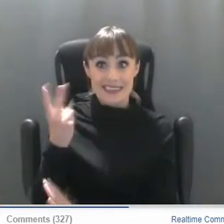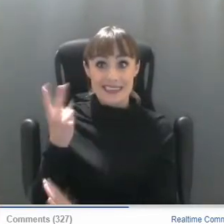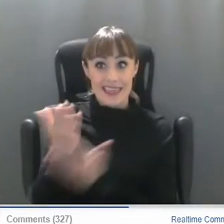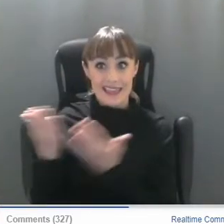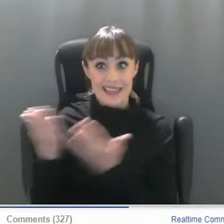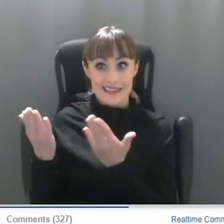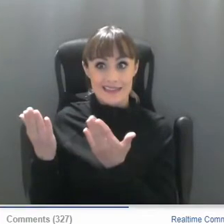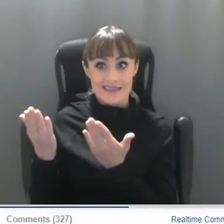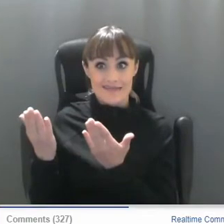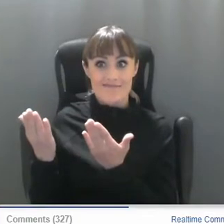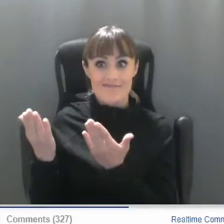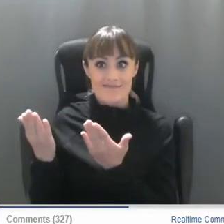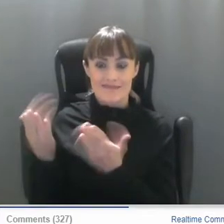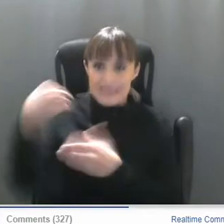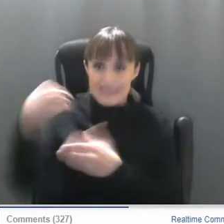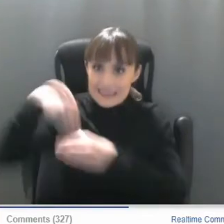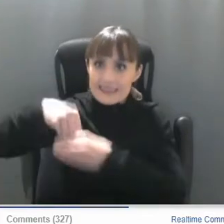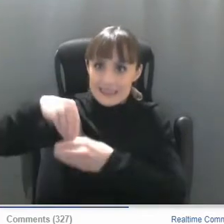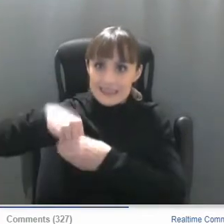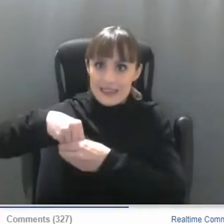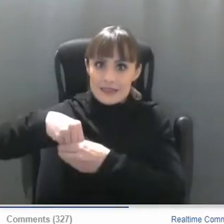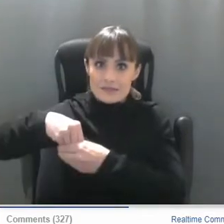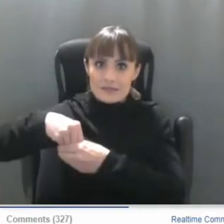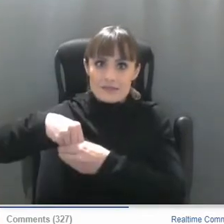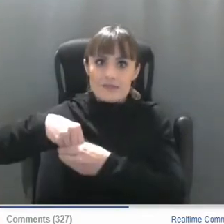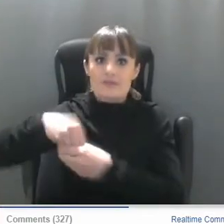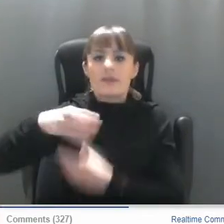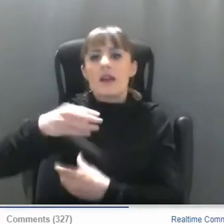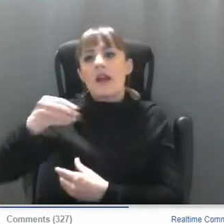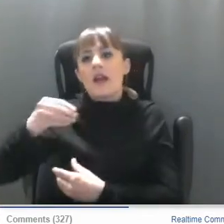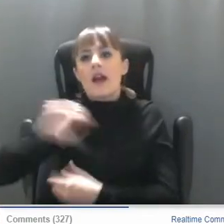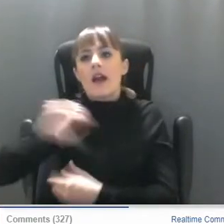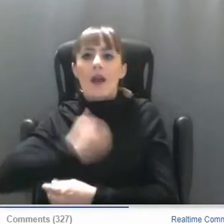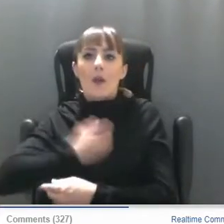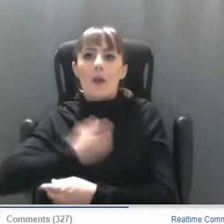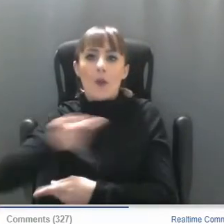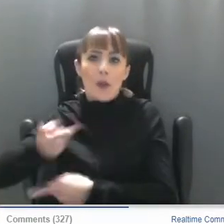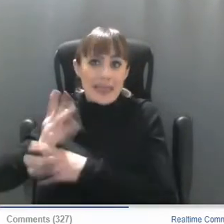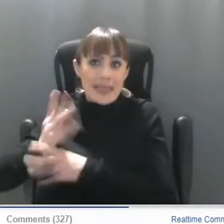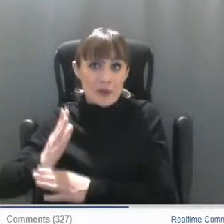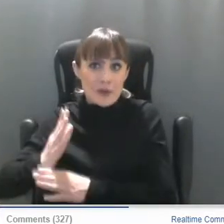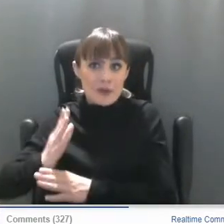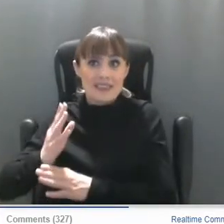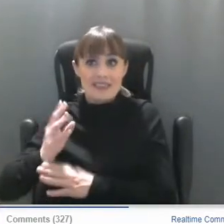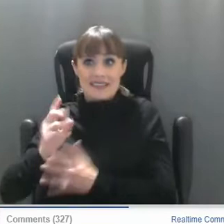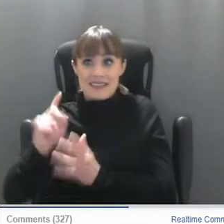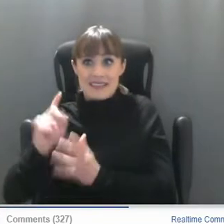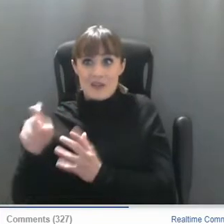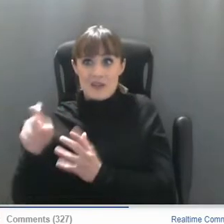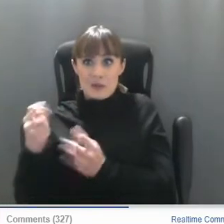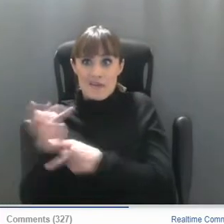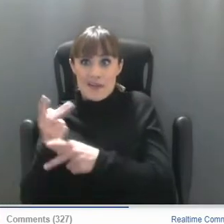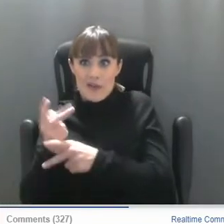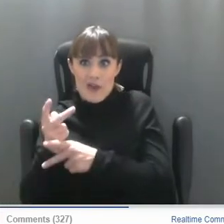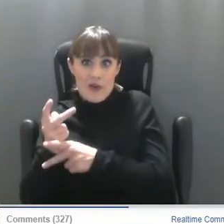keepers- sometimes that's been full of food that they have to try to figure out how to get out, sometimes it has honey, and there are different things like that.